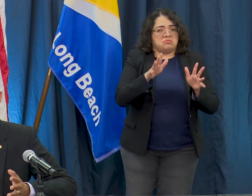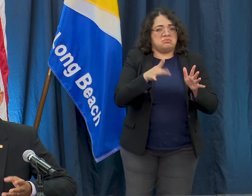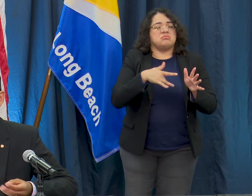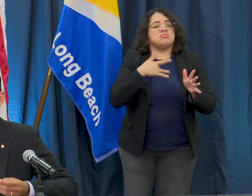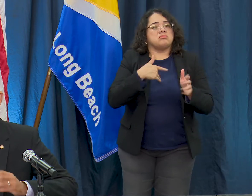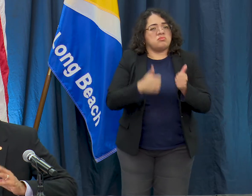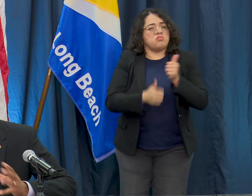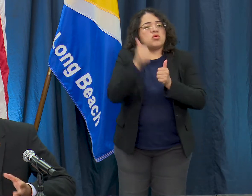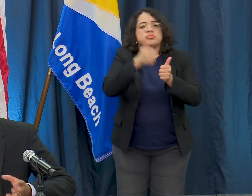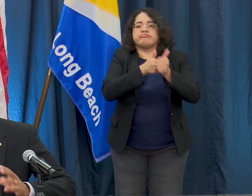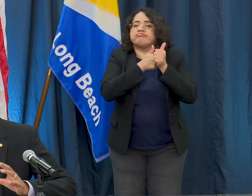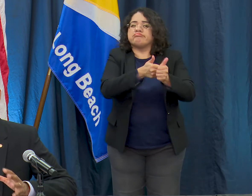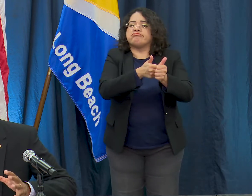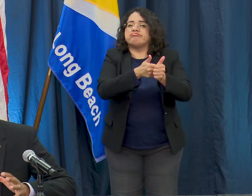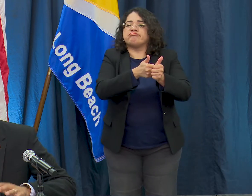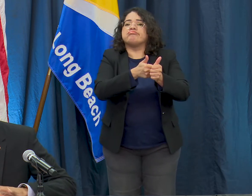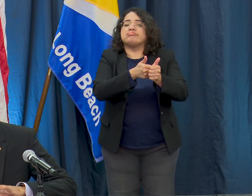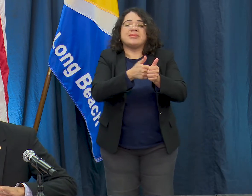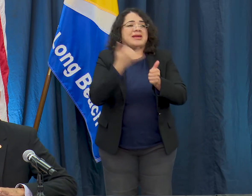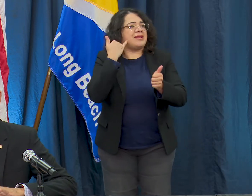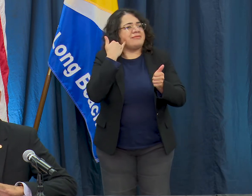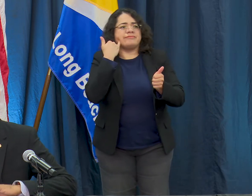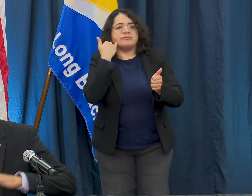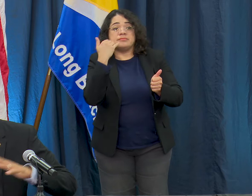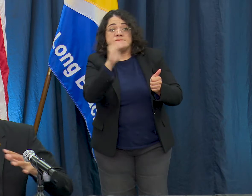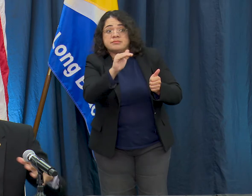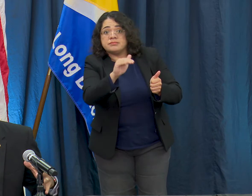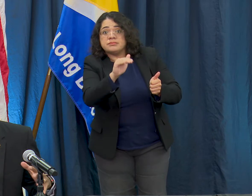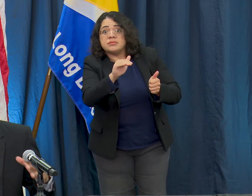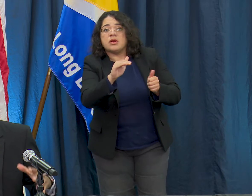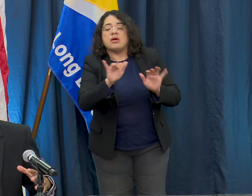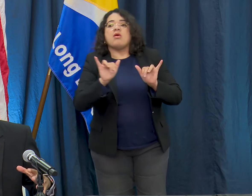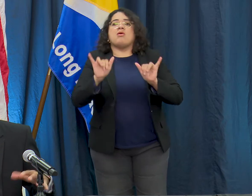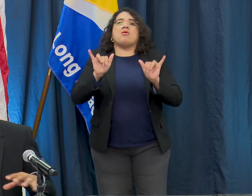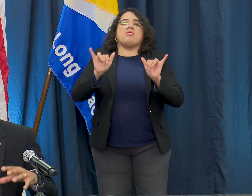reminders were being made but there was actually very good weekend as it relates